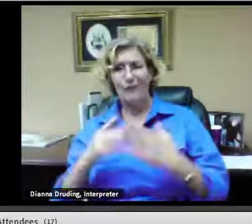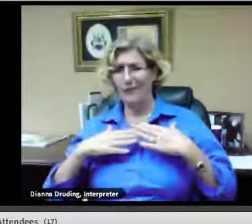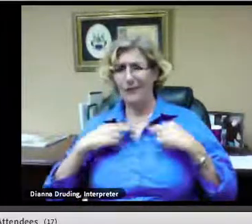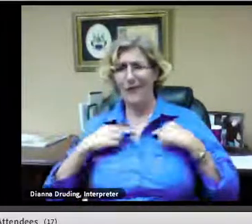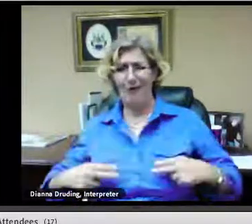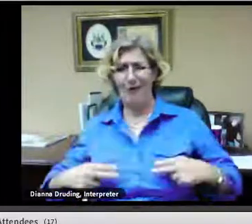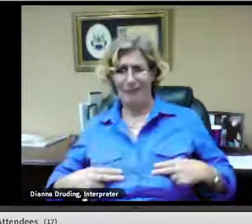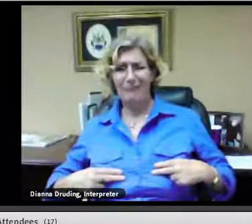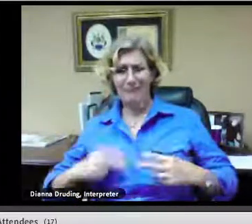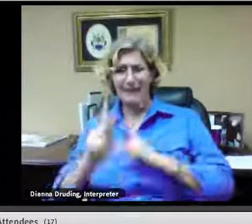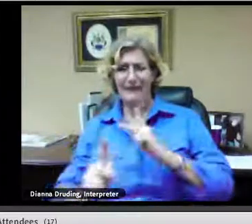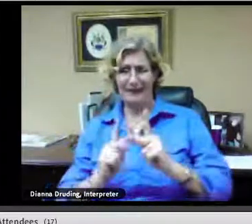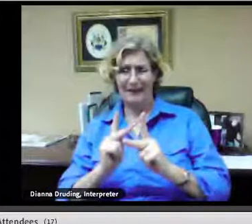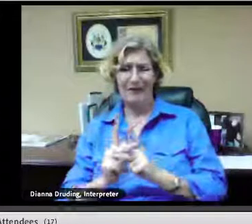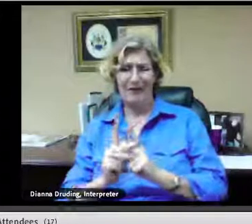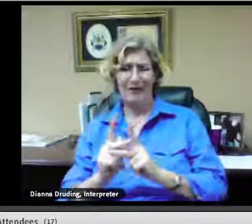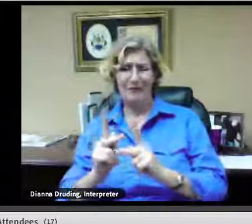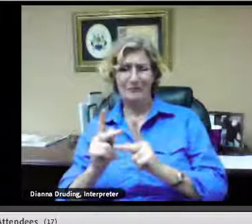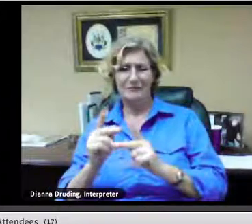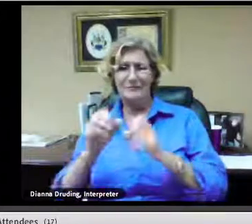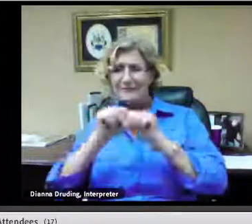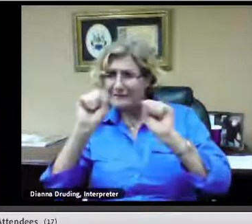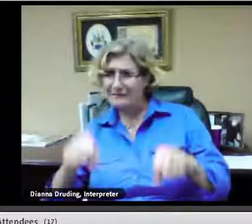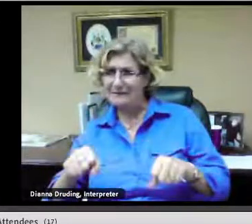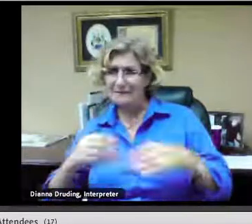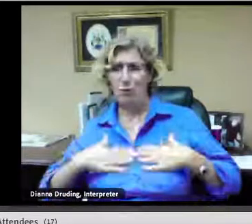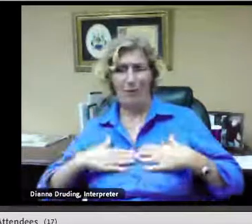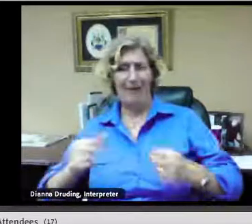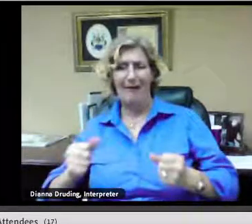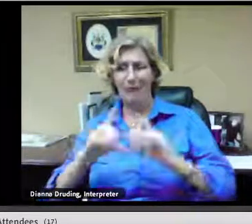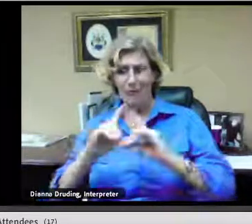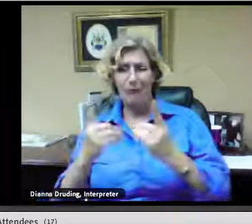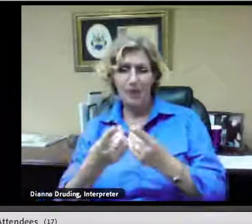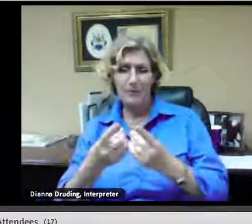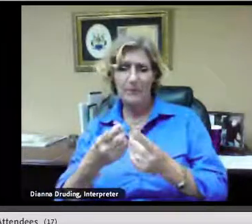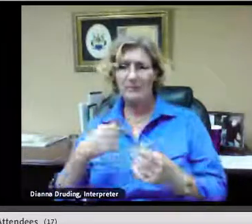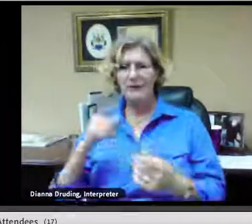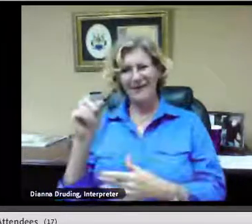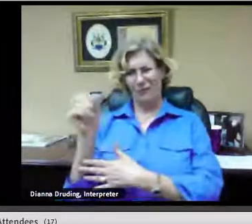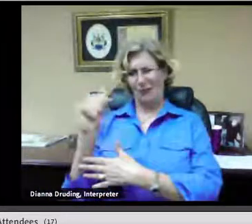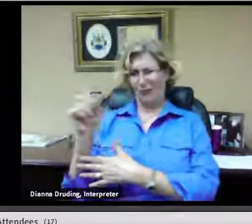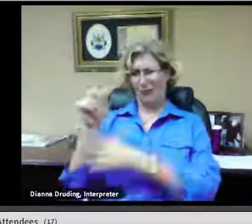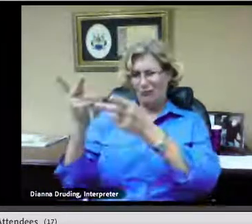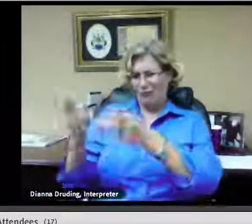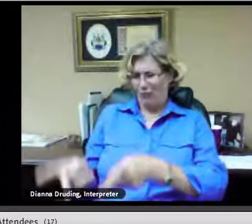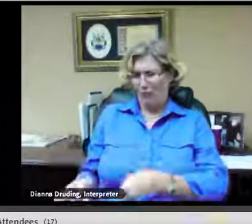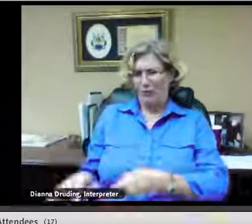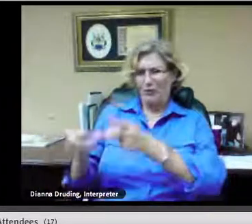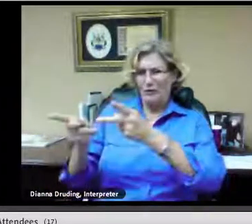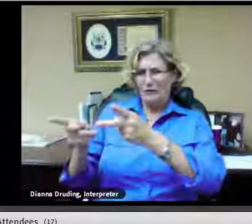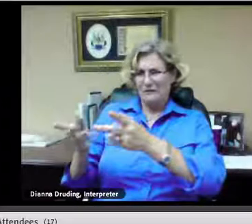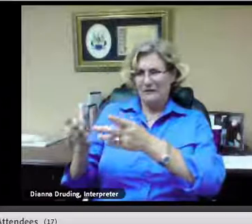What is a person? Is a person just physical or biological and can